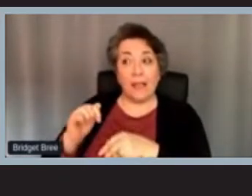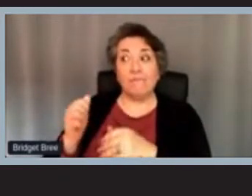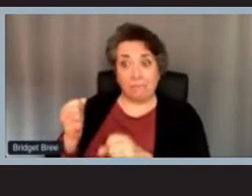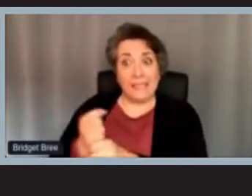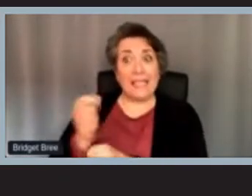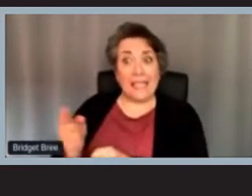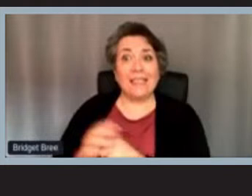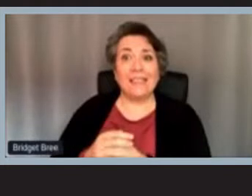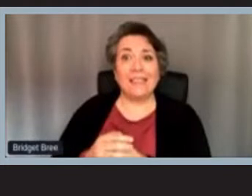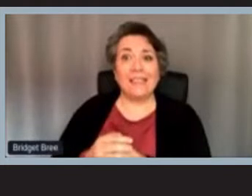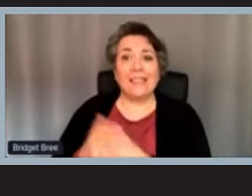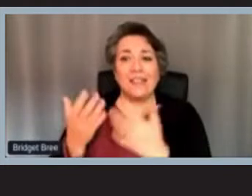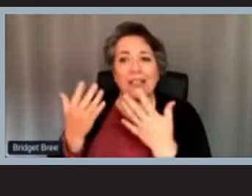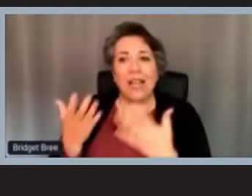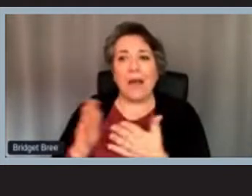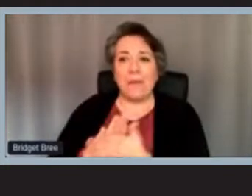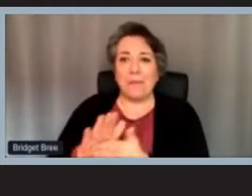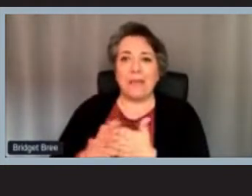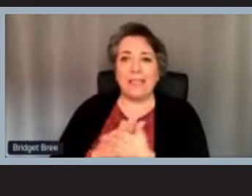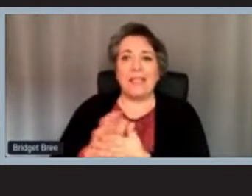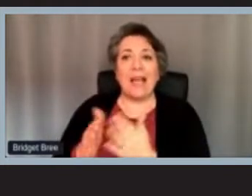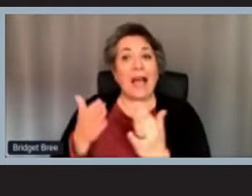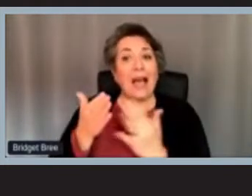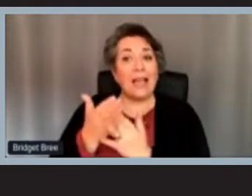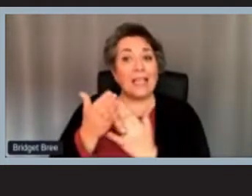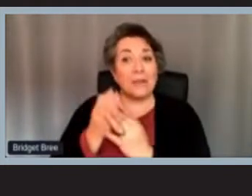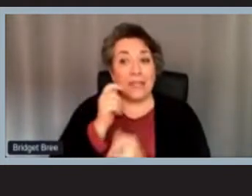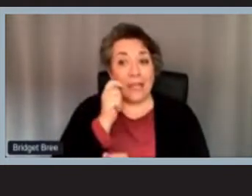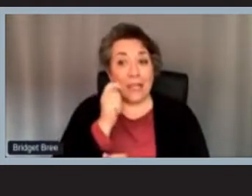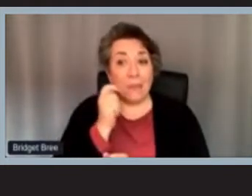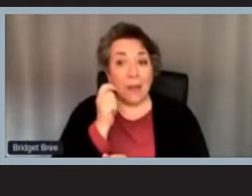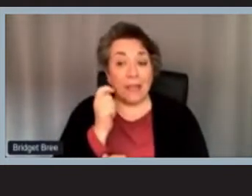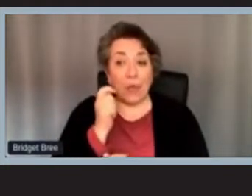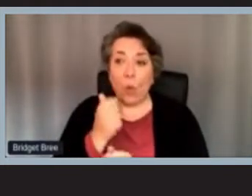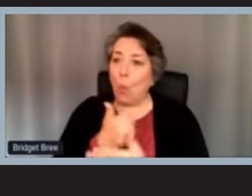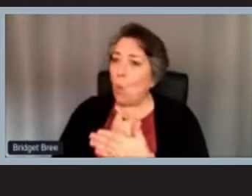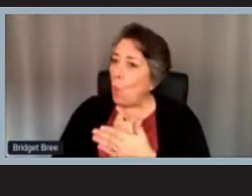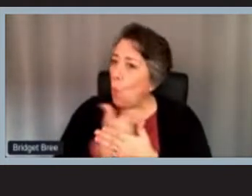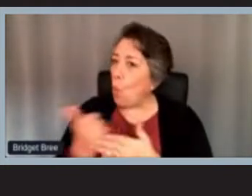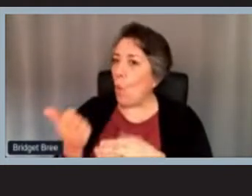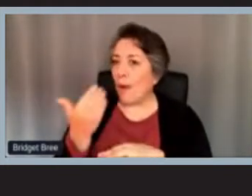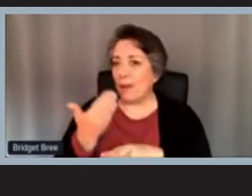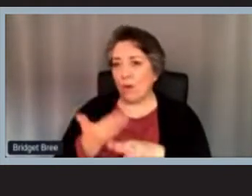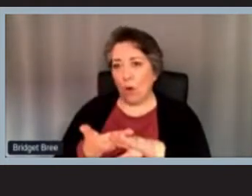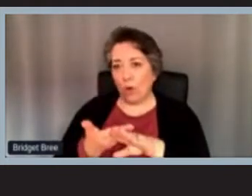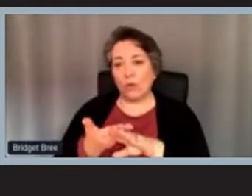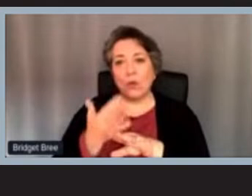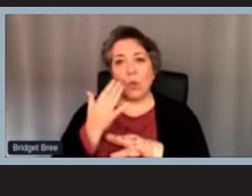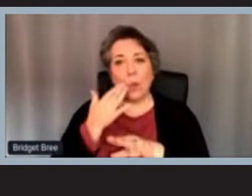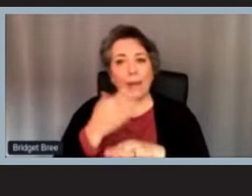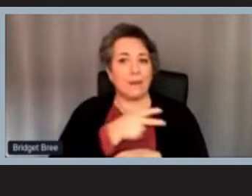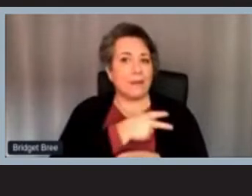We’ve now implemented the change so that the accessibility inspector is always running while our staff and students work on University machines.